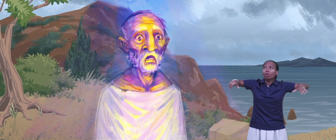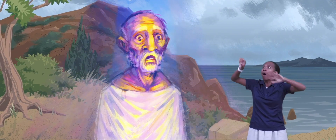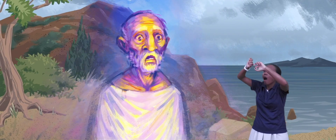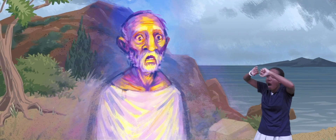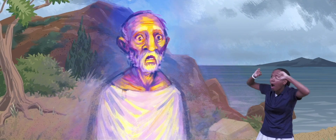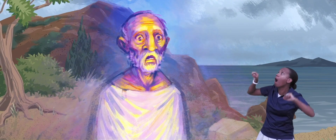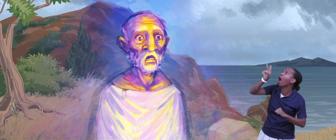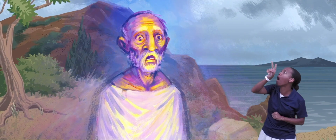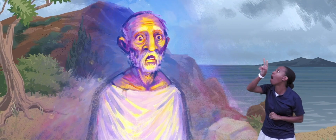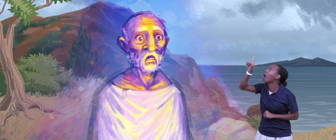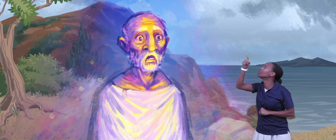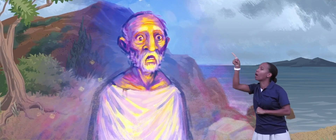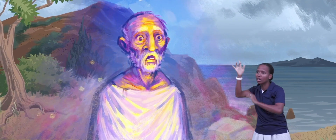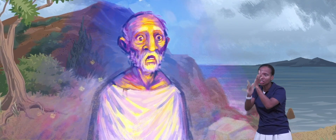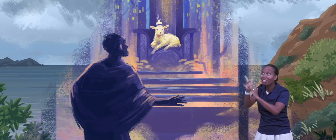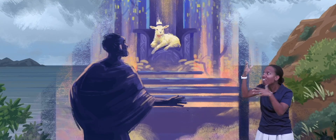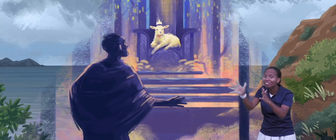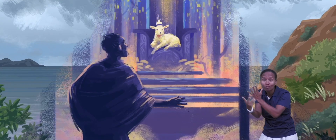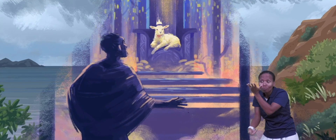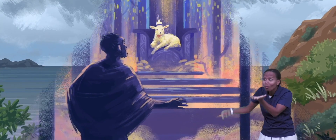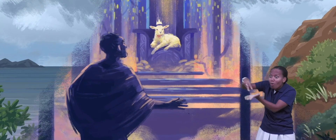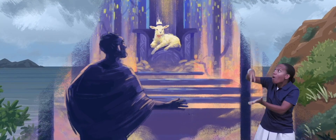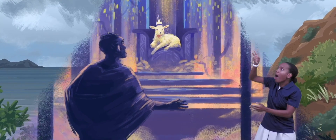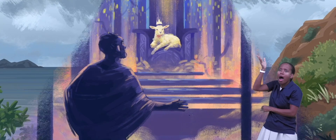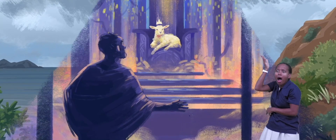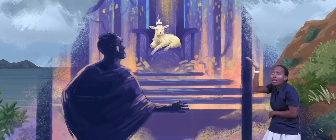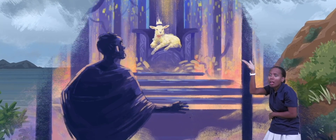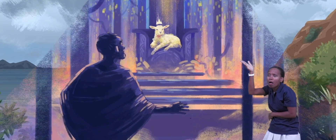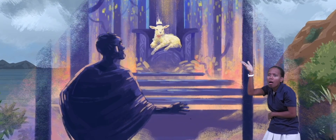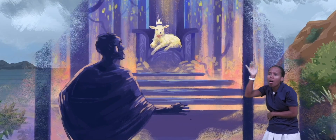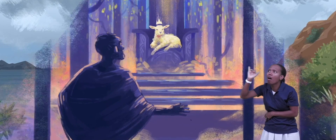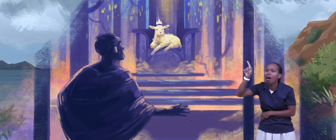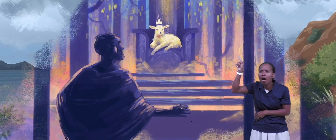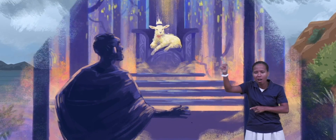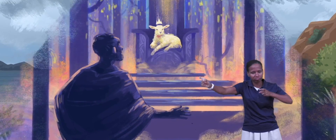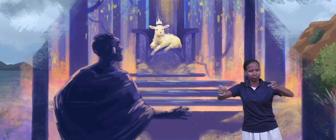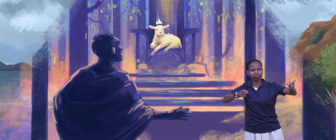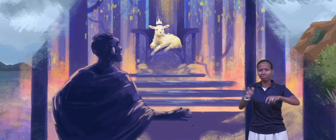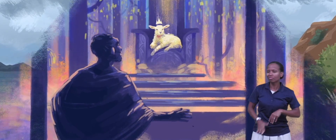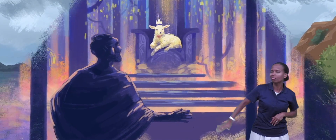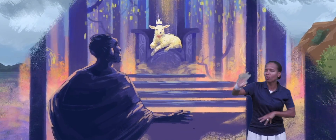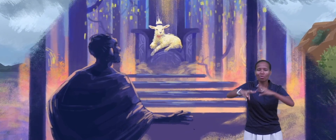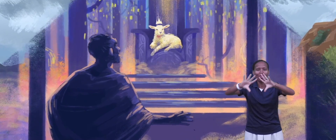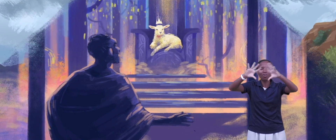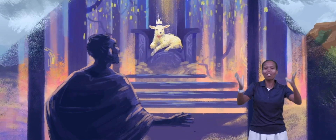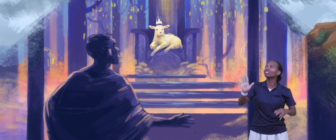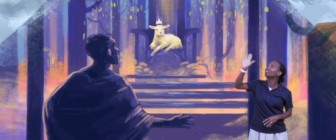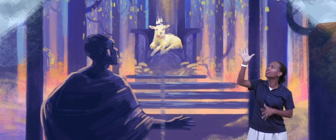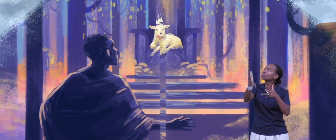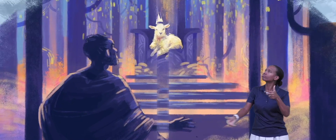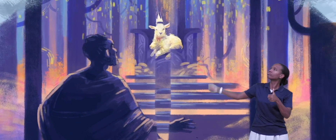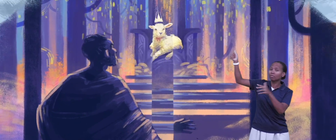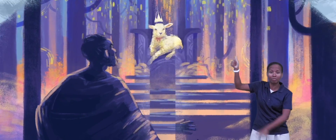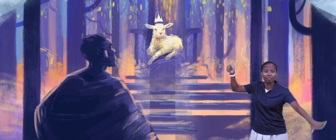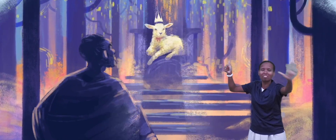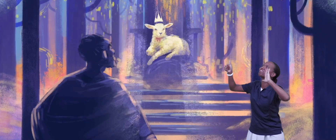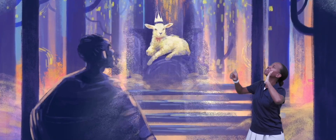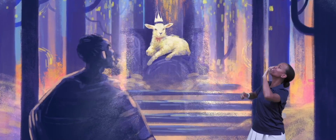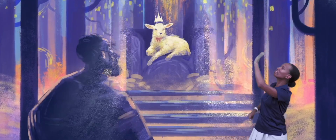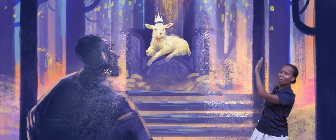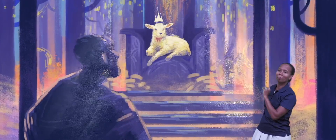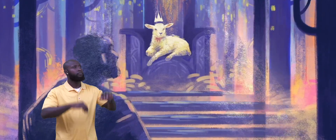where he sees the risen Jesus as the exalted king of the world.